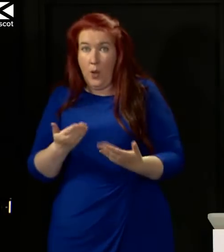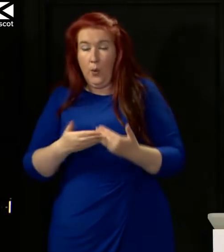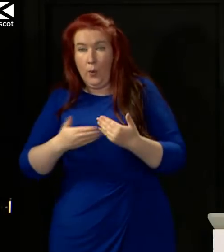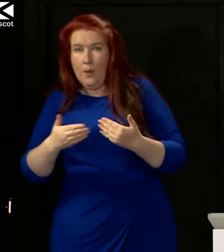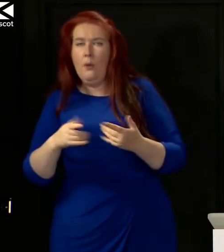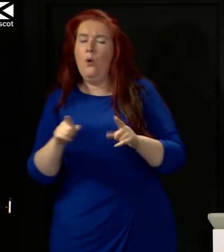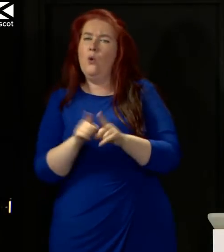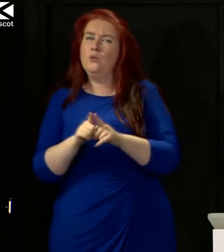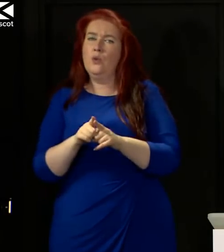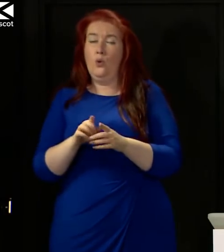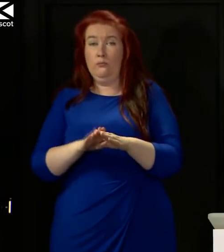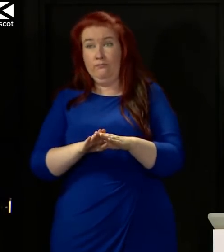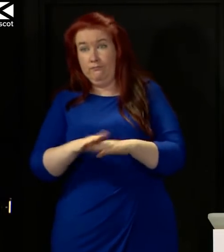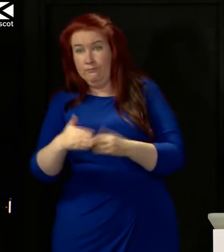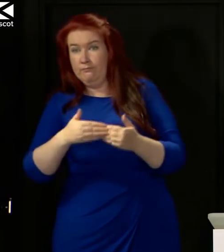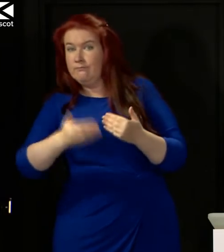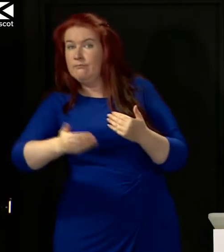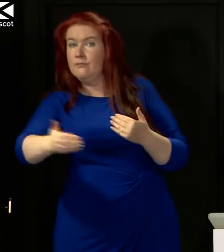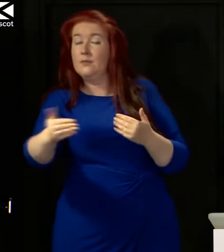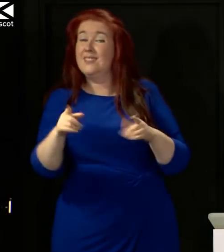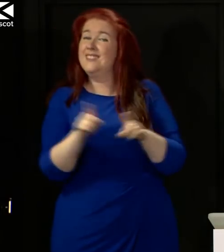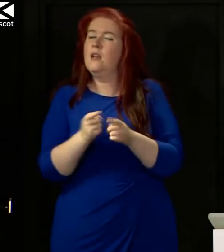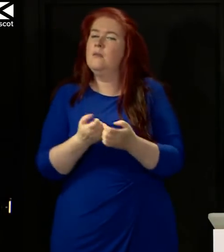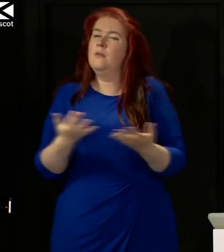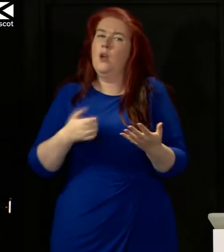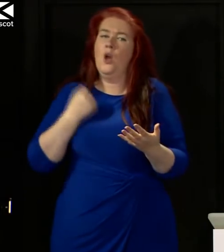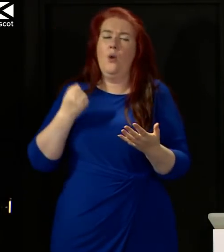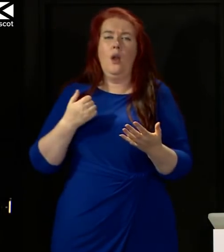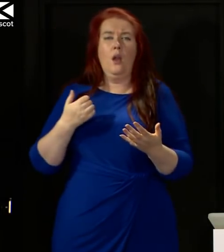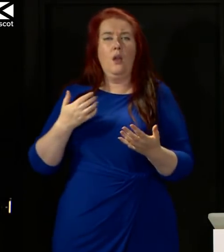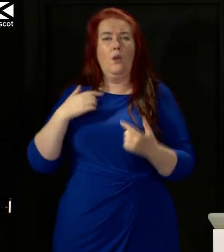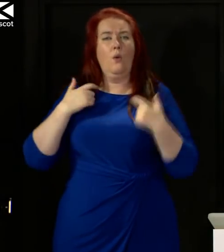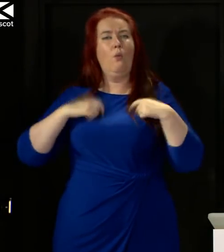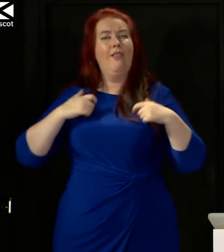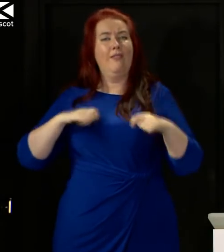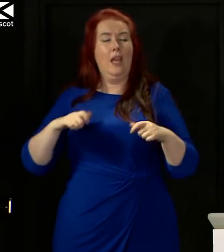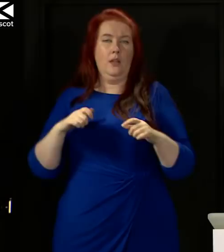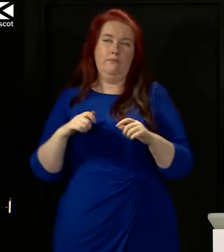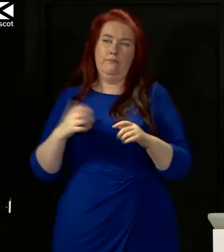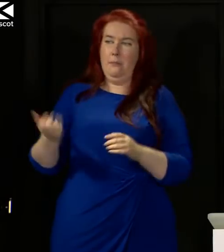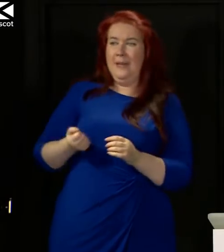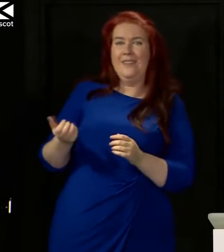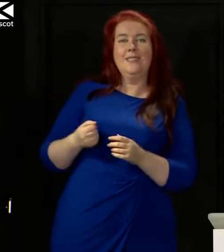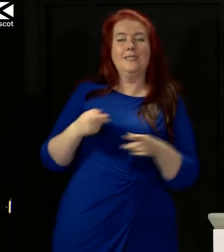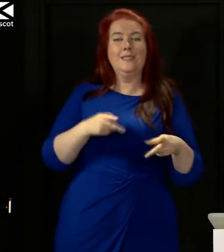have been doing through many of the elements of our welfare system, to lift children more